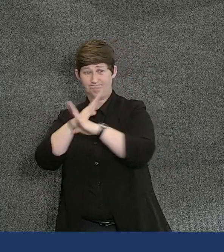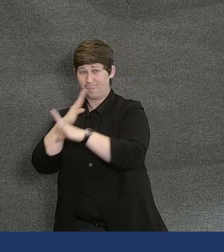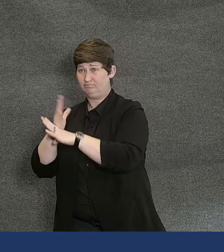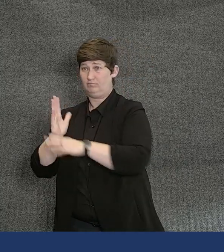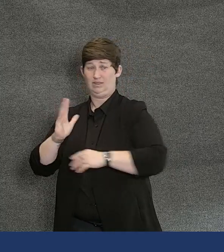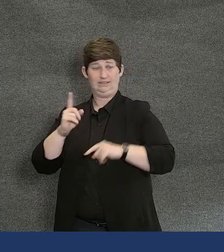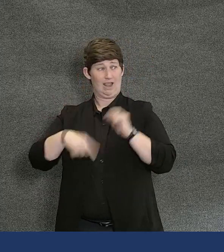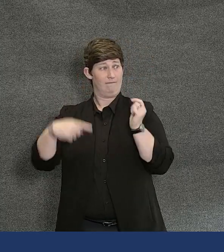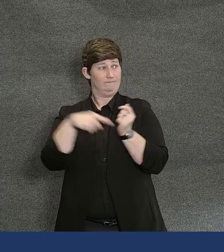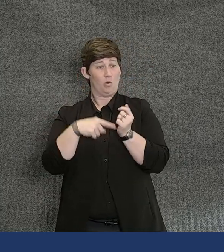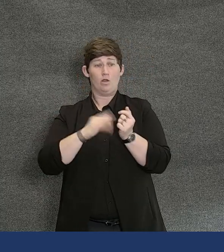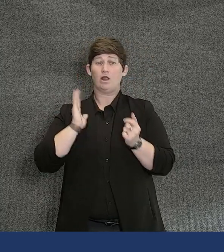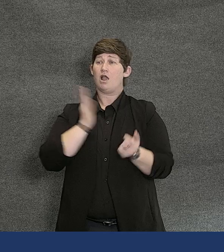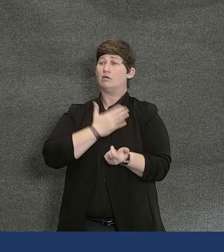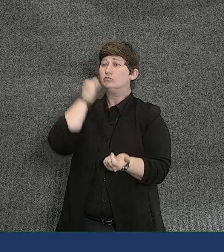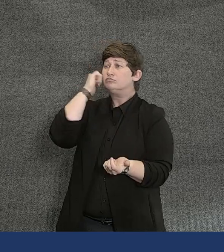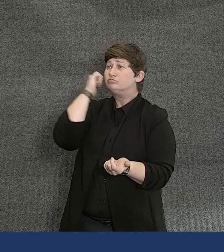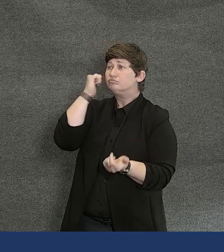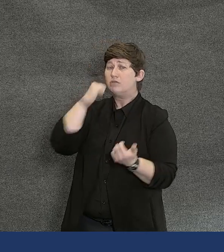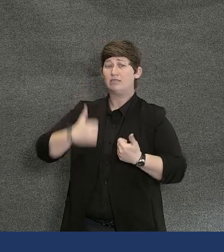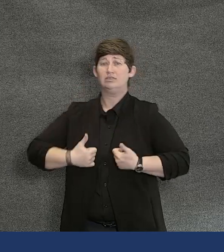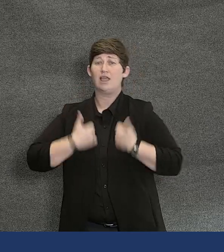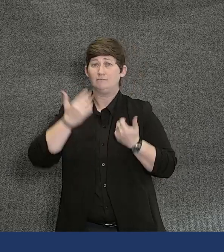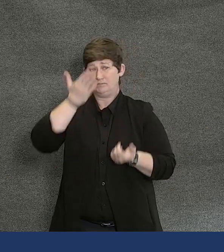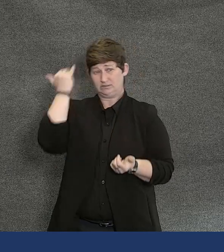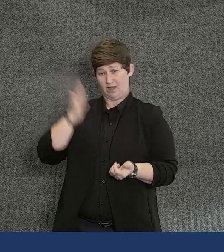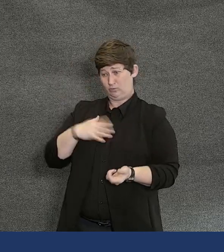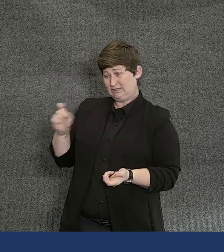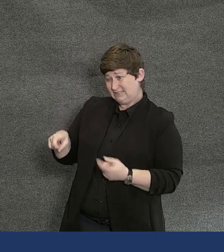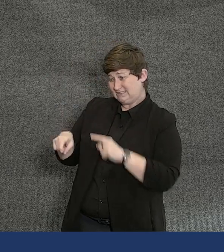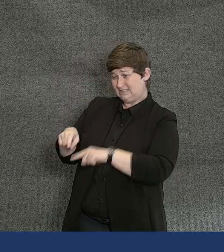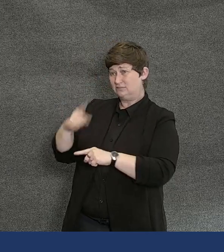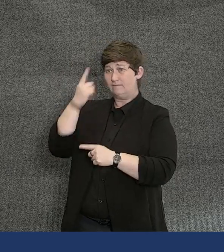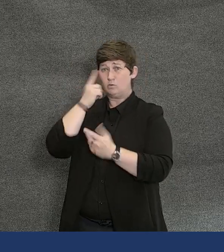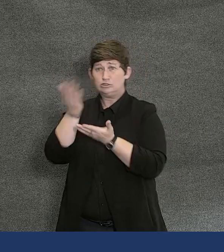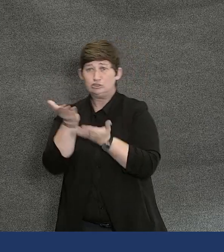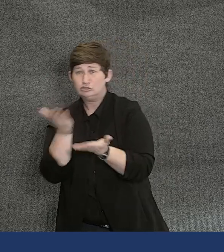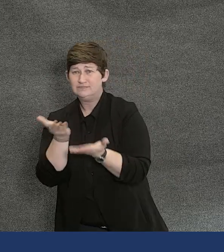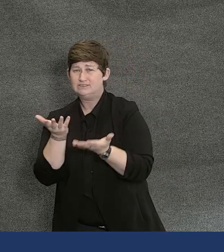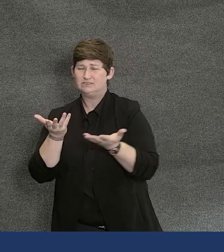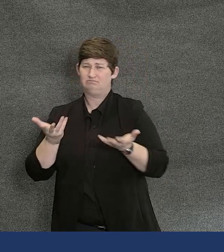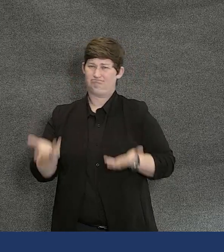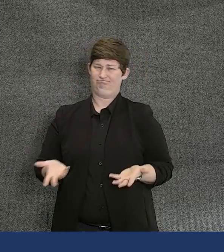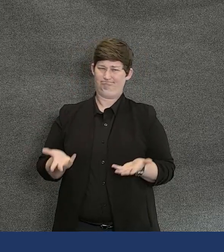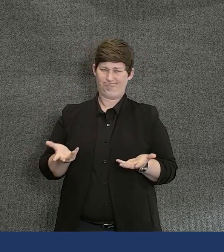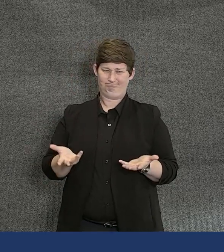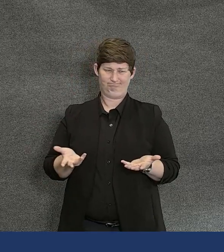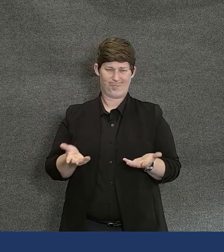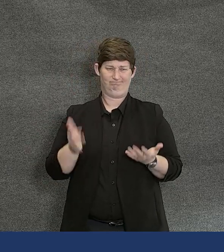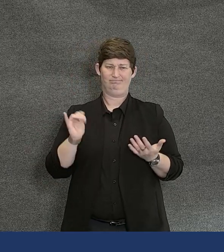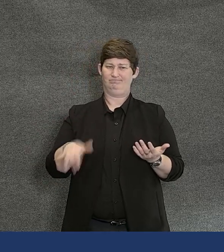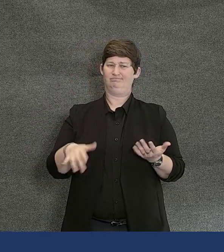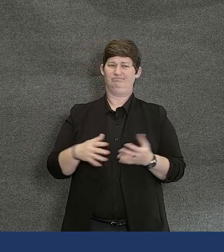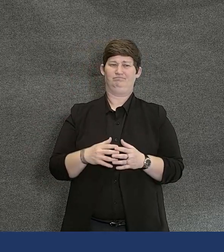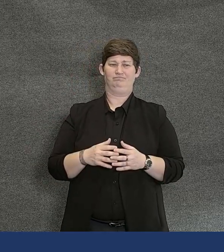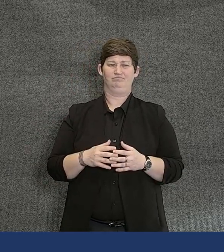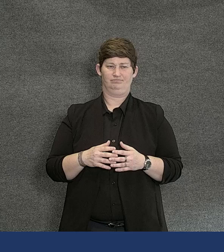of our needs of service, then we're just institutionalized in a different way.